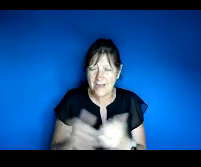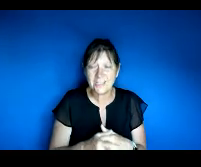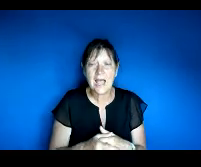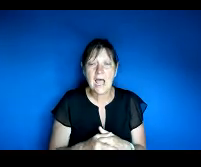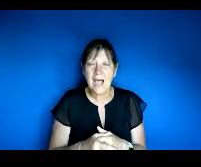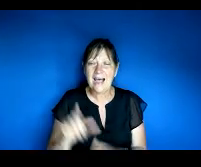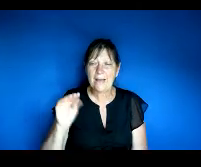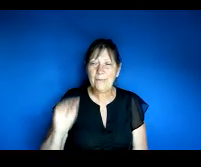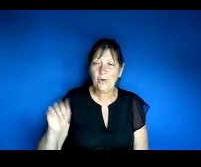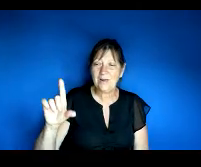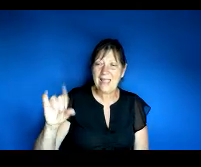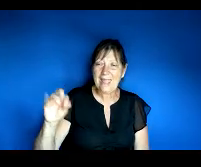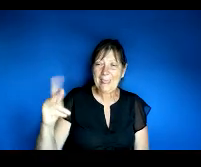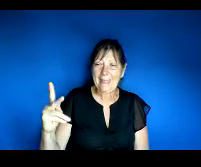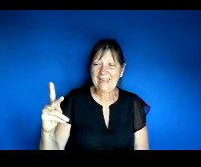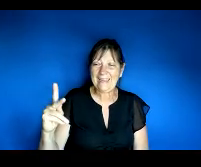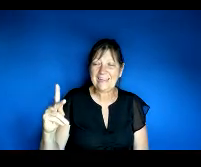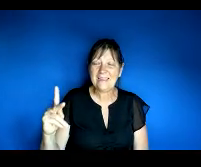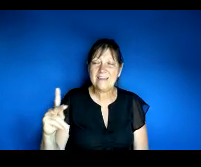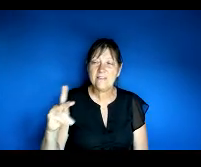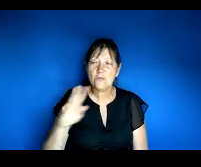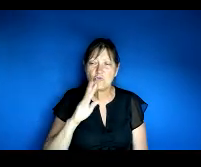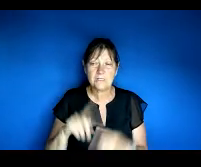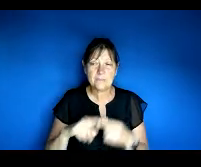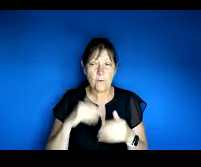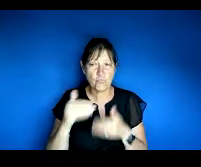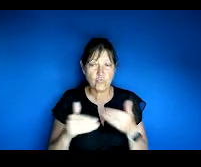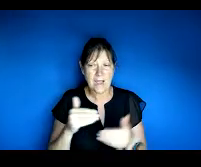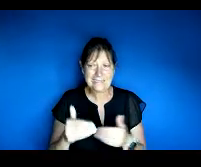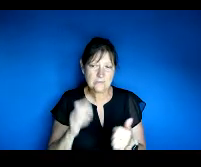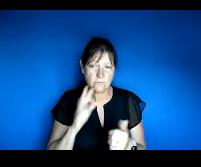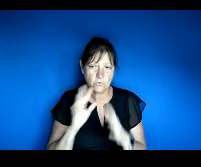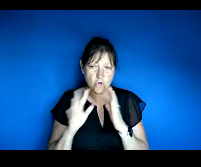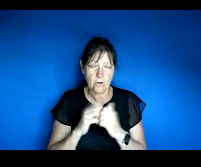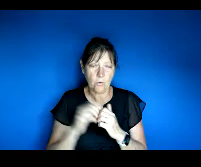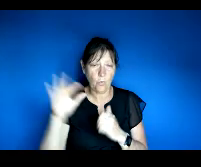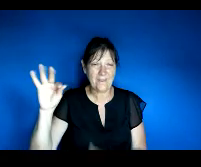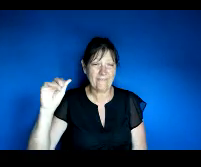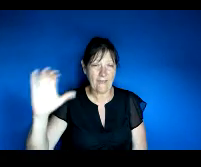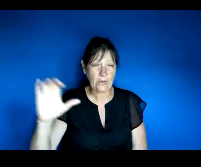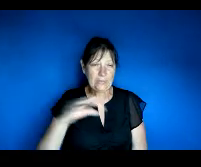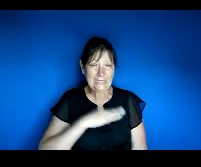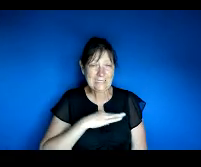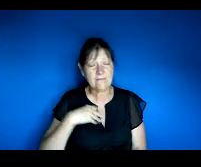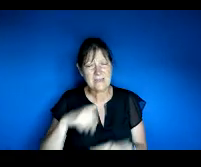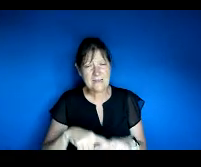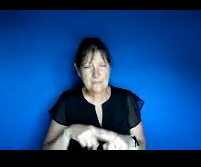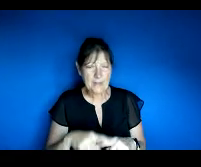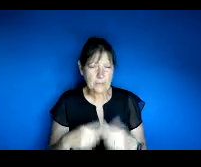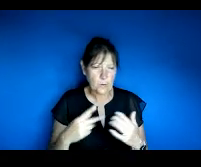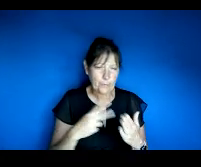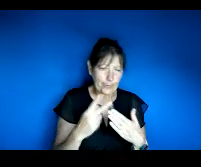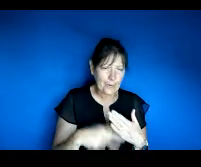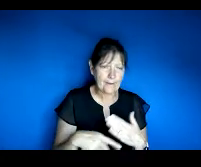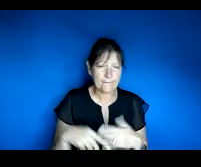that kind of talks about the process that we might move through with a faculty member or a staff member, depending on the context around that question.